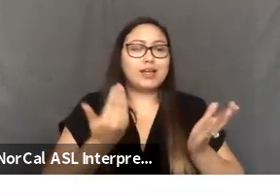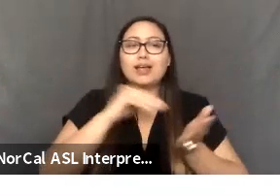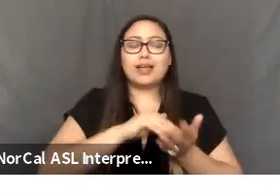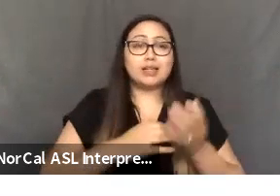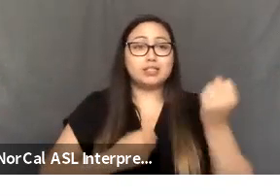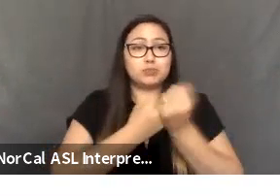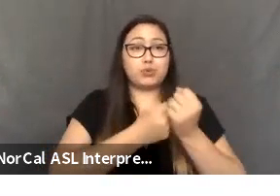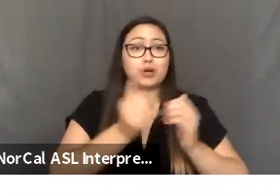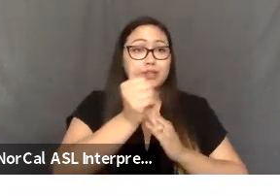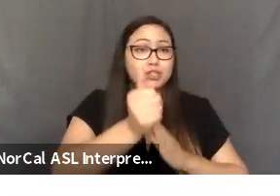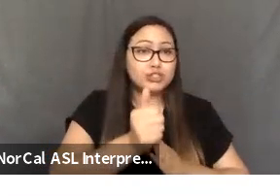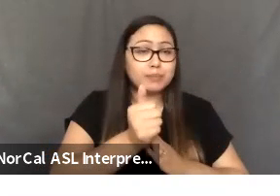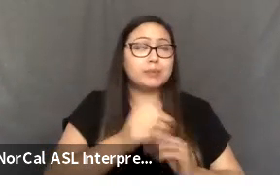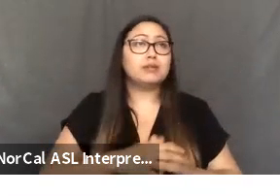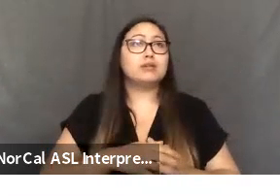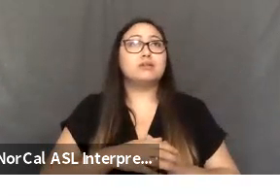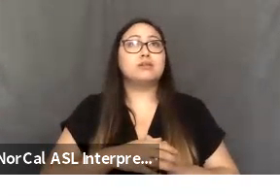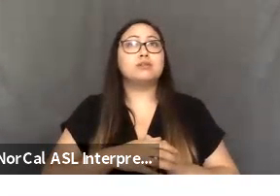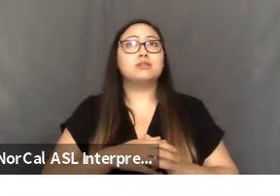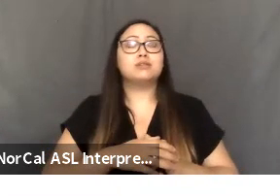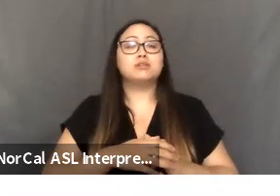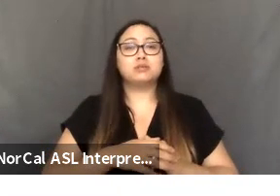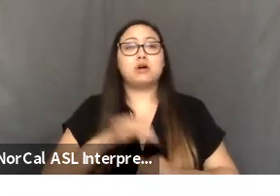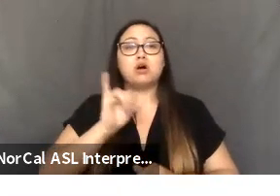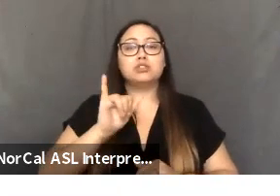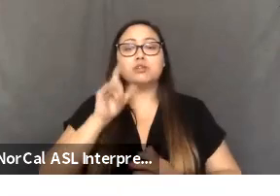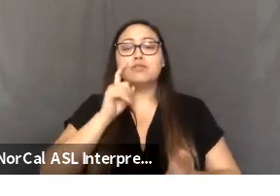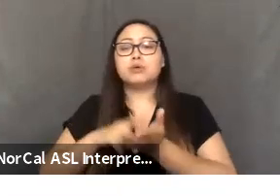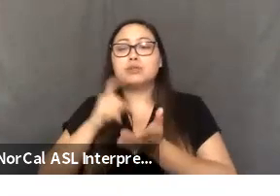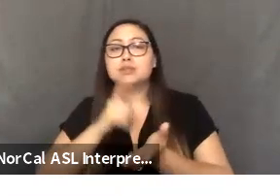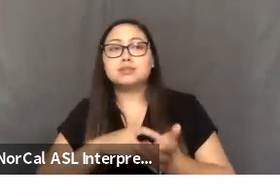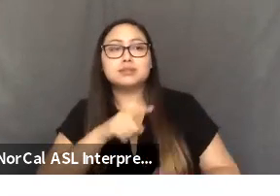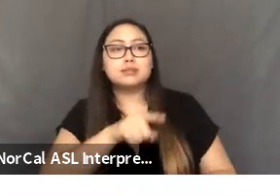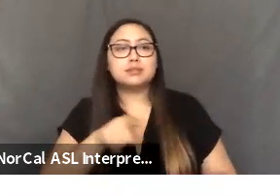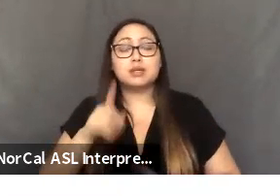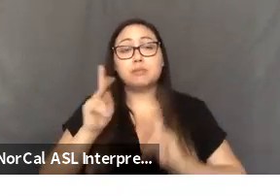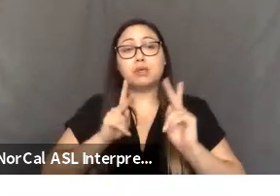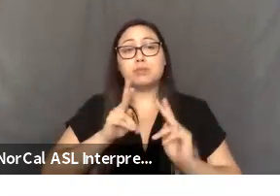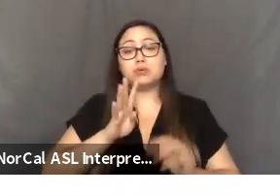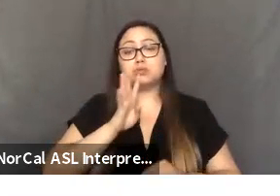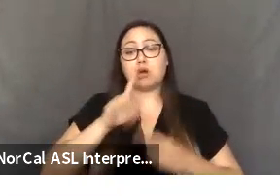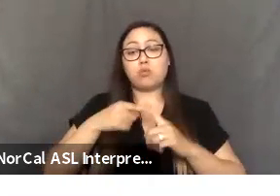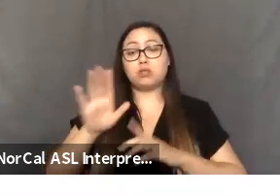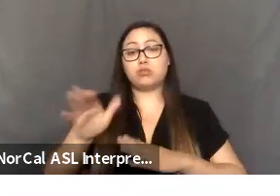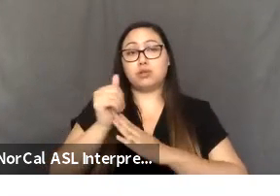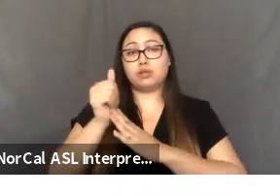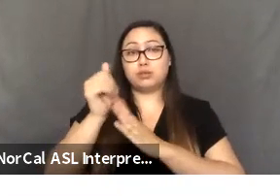but what we also have found is that people talked about when their leadership had a family